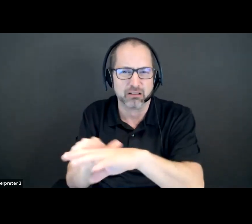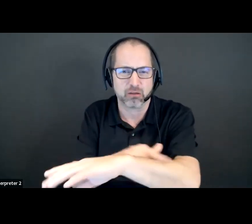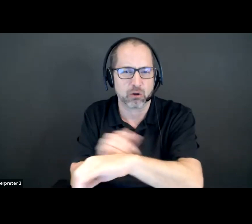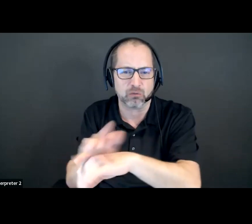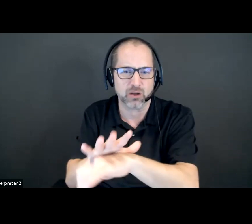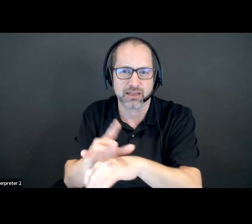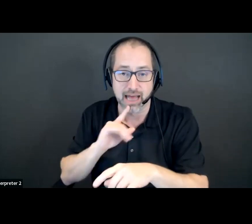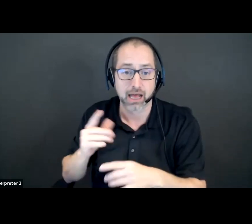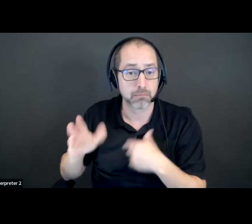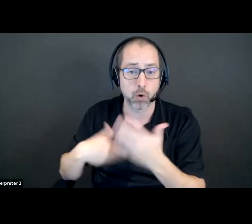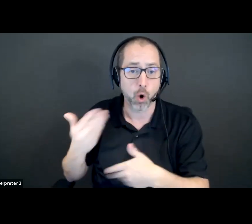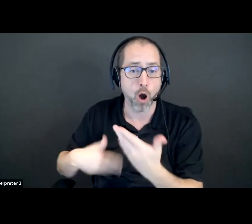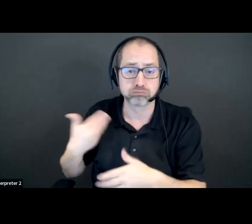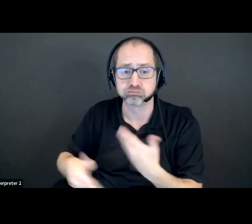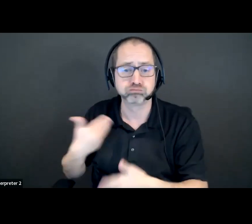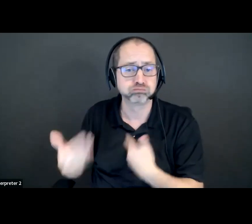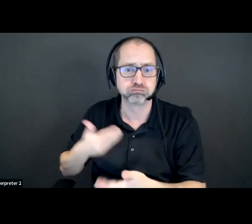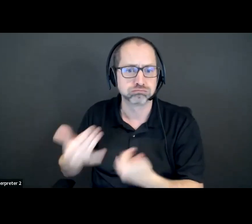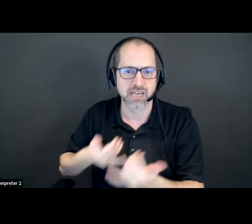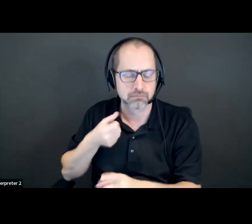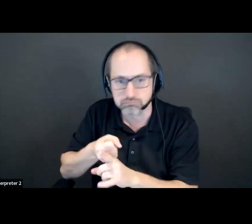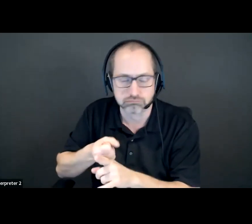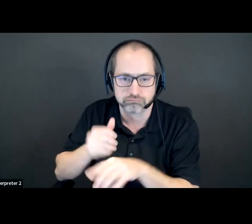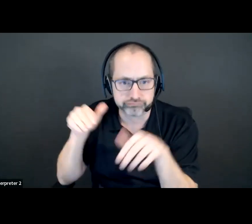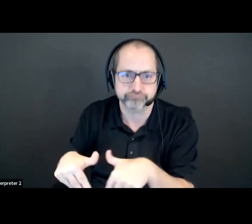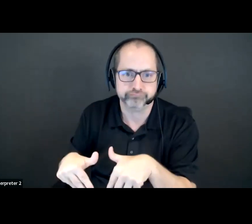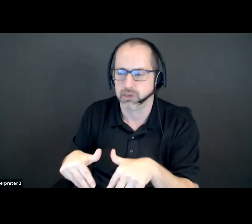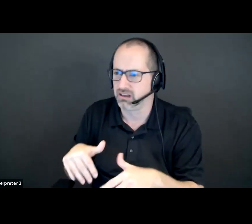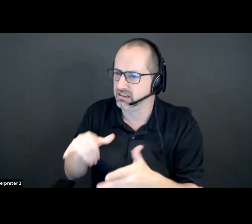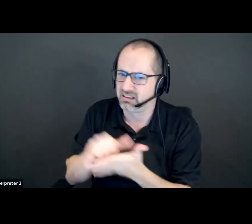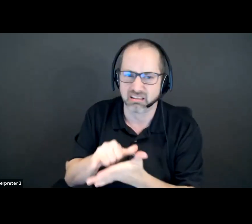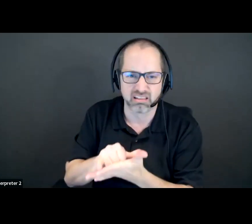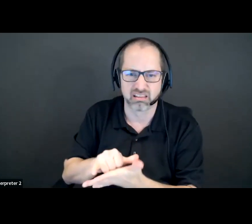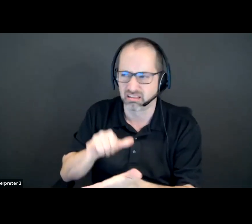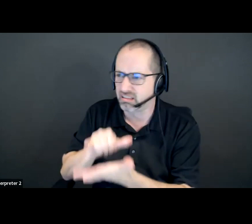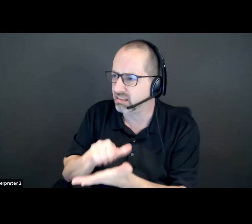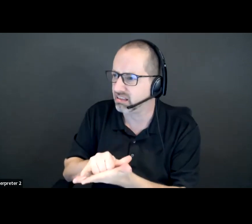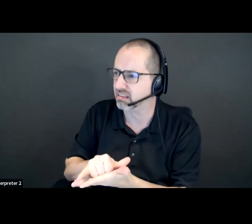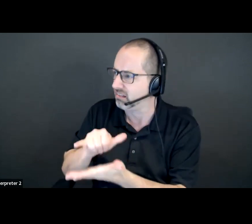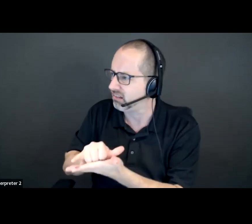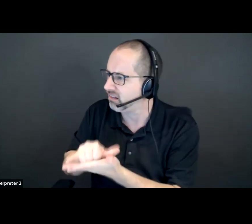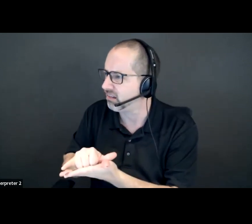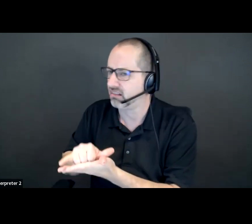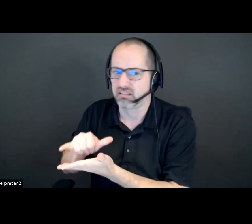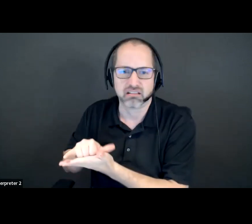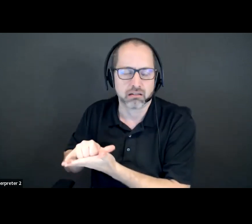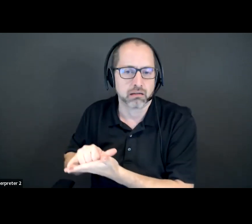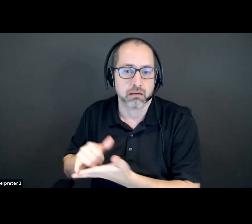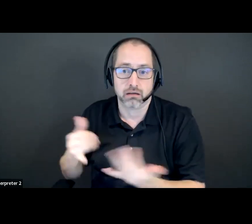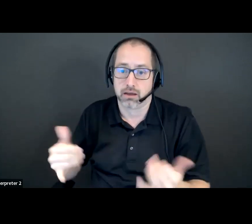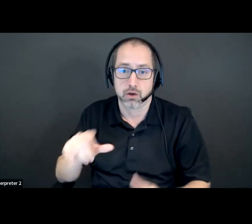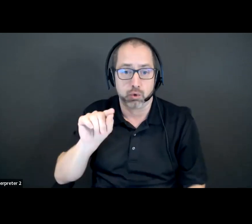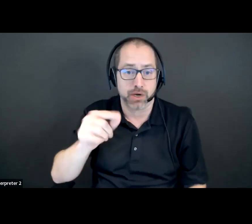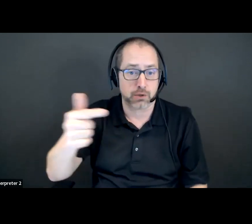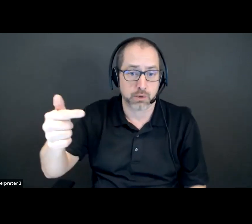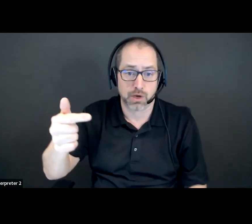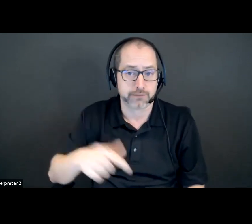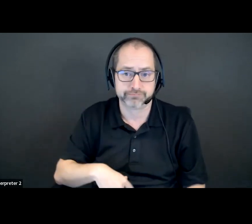things become downright impossible. In 2021 I'm not sleeping well. Waking unrefreshed fatigued all